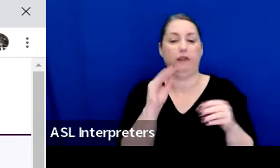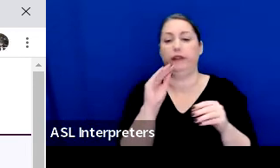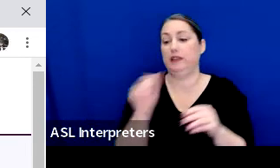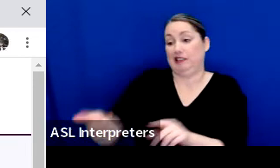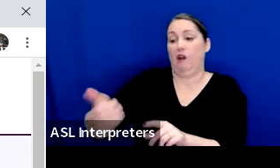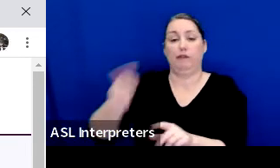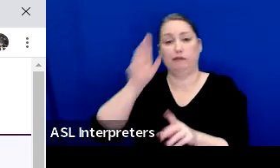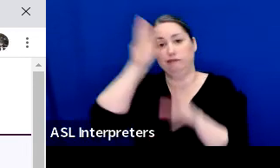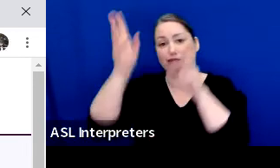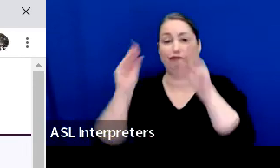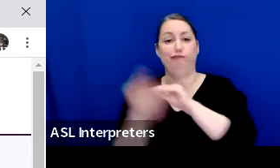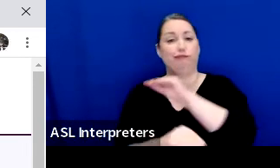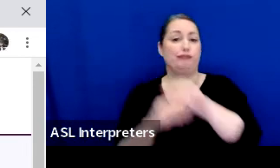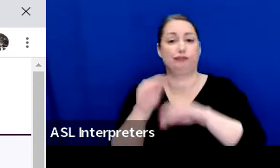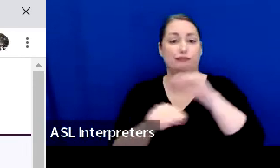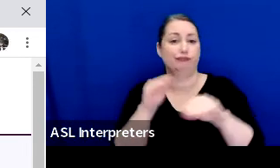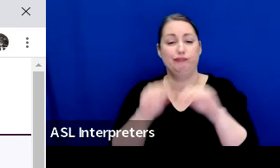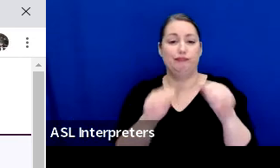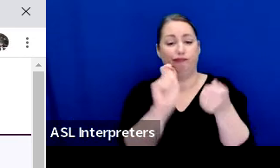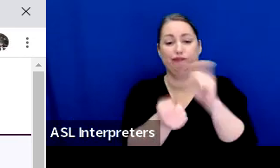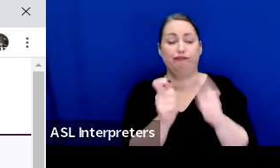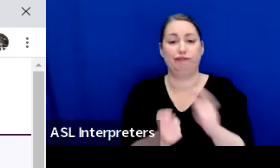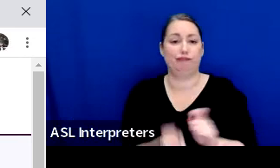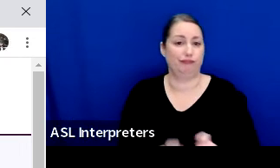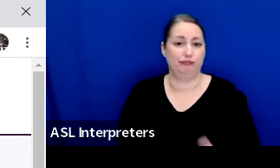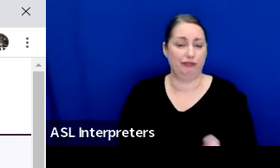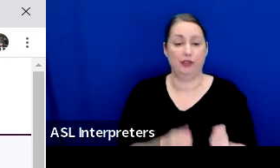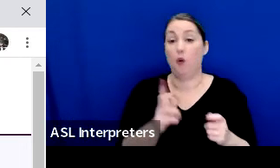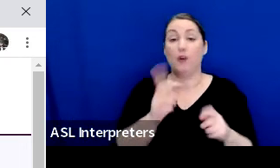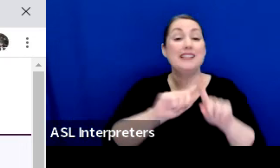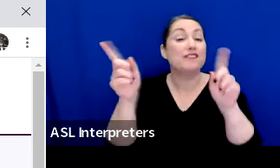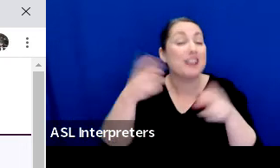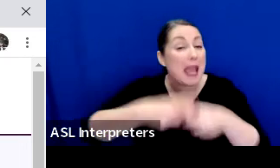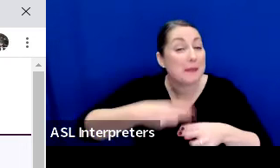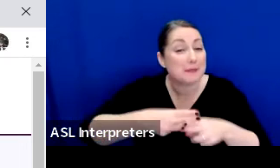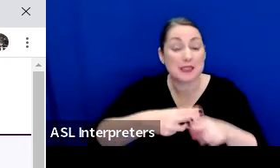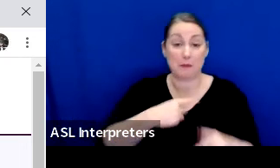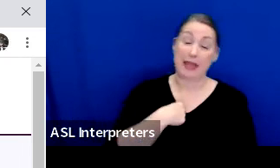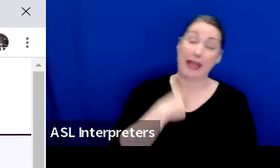diversified, much more diversity. Into the problems